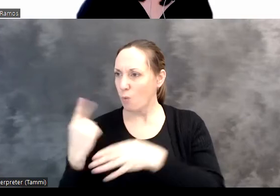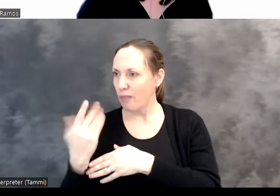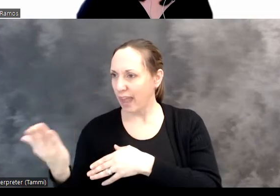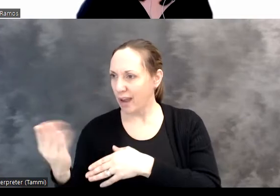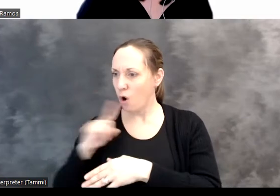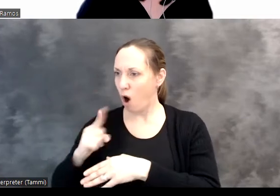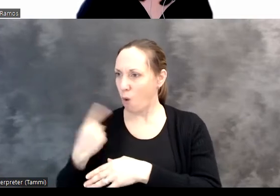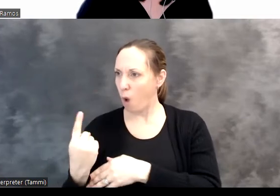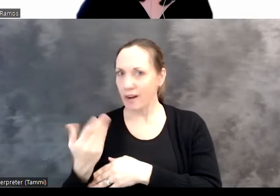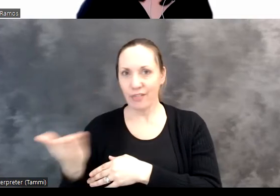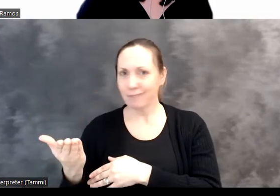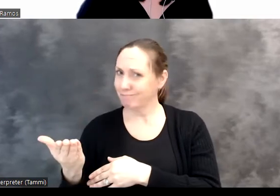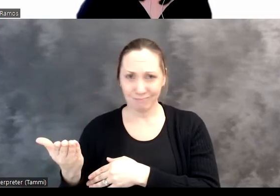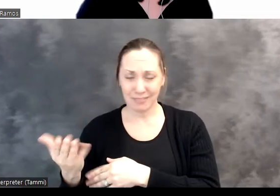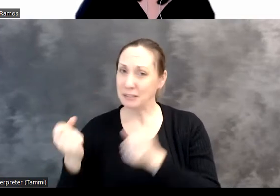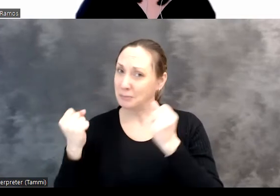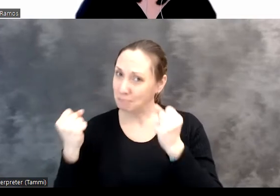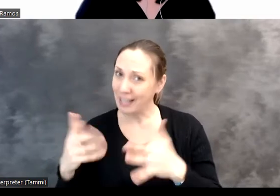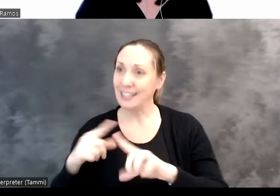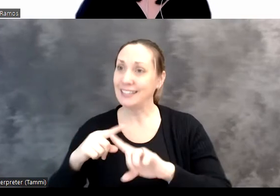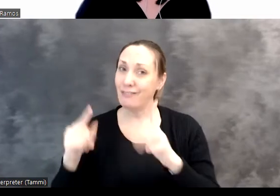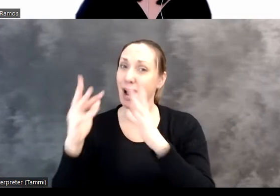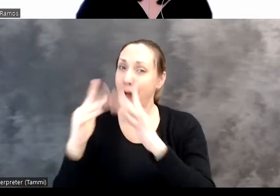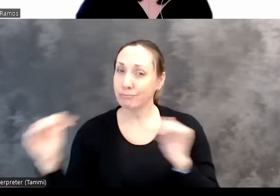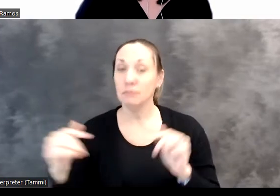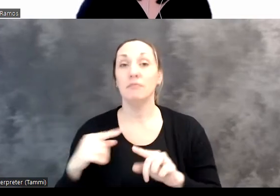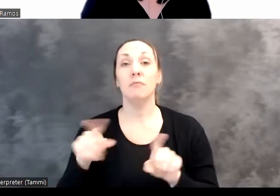it is not a field of people who look like one thing